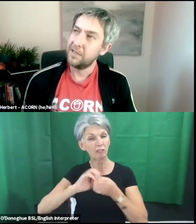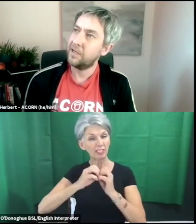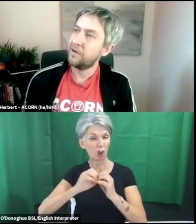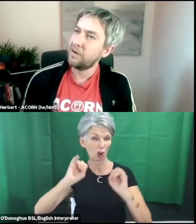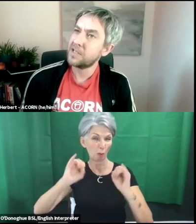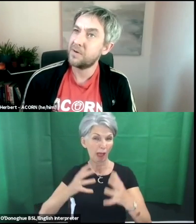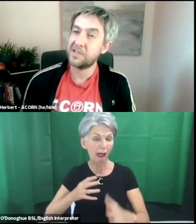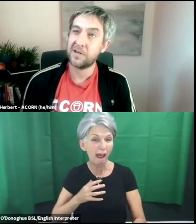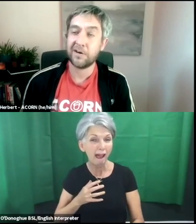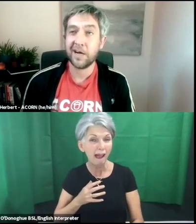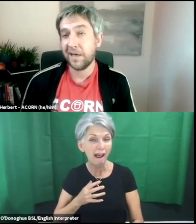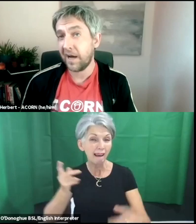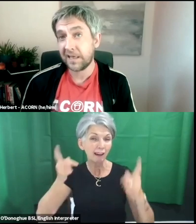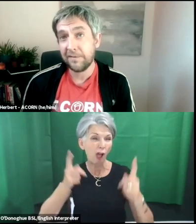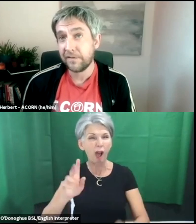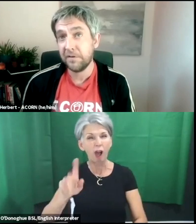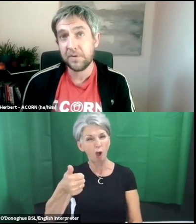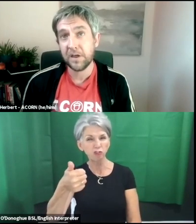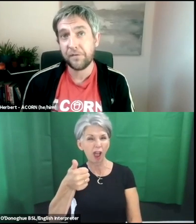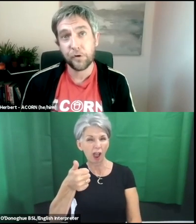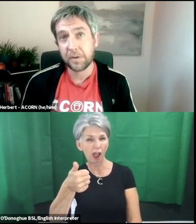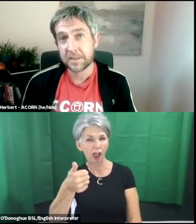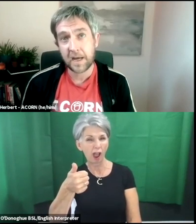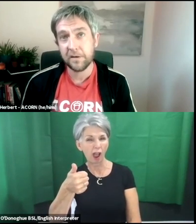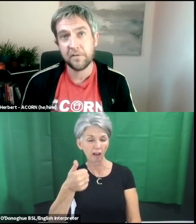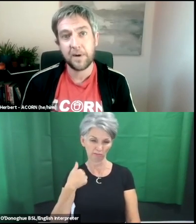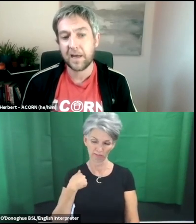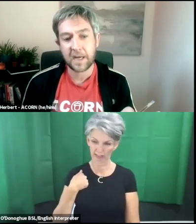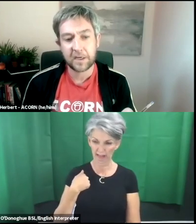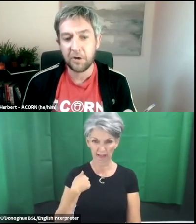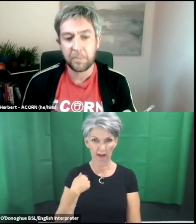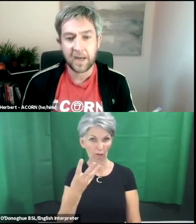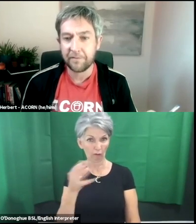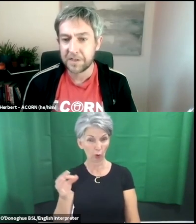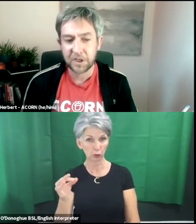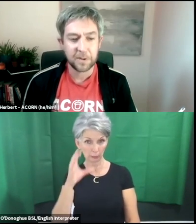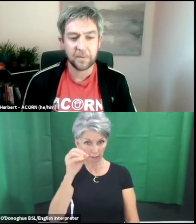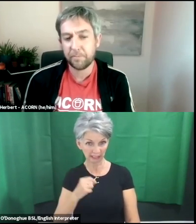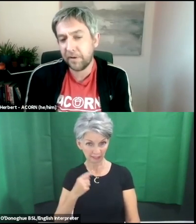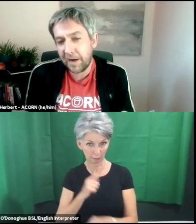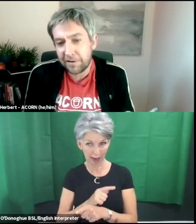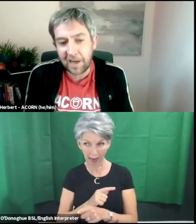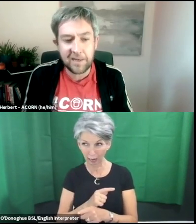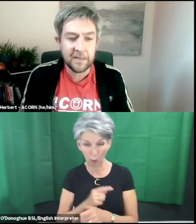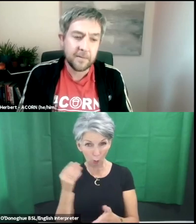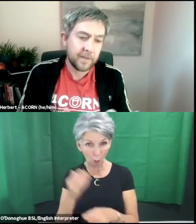And, "oh, I suppose it's all right, yeah I give them 40% of my take-home pay every single month, but they're okay.